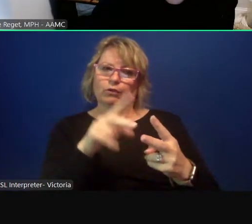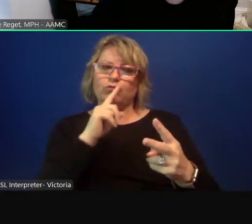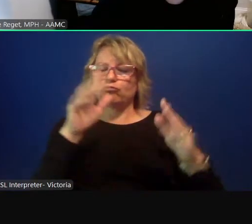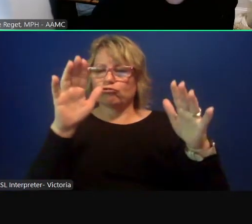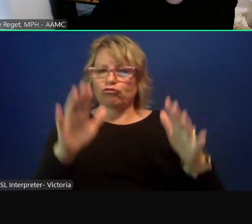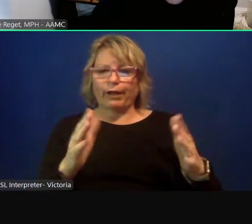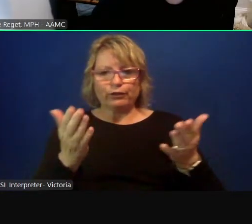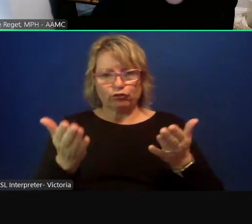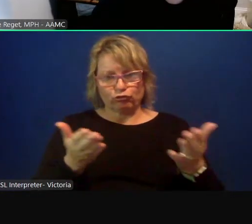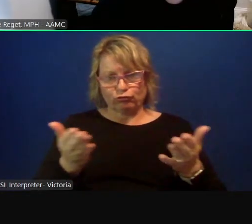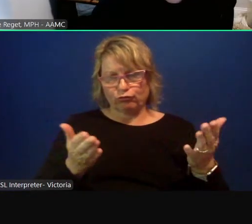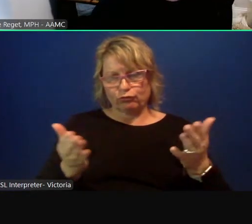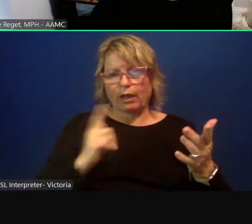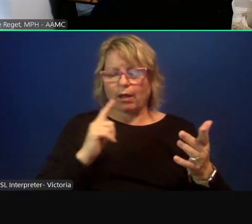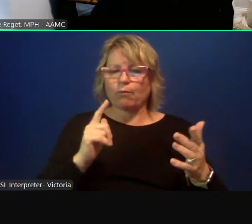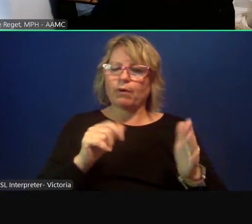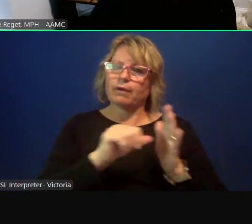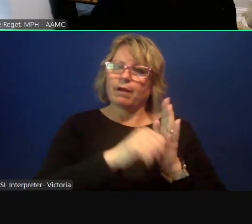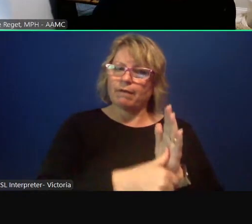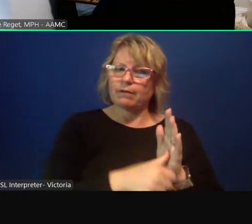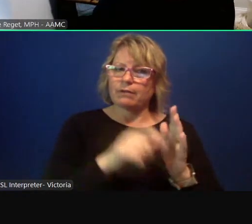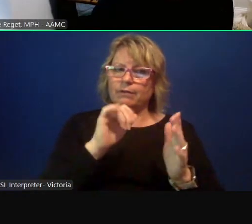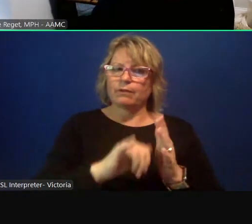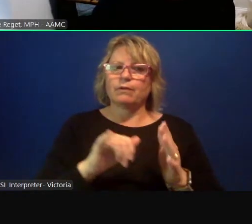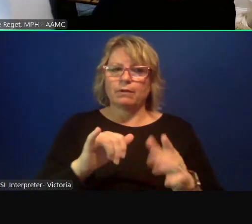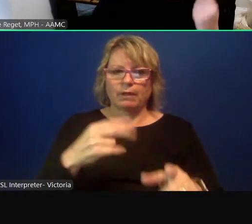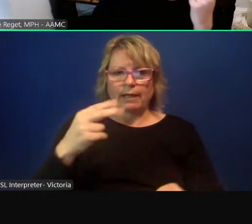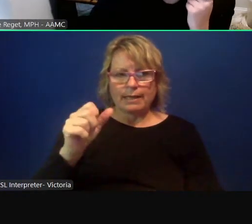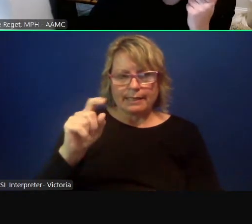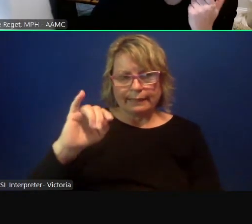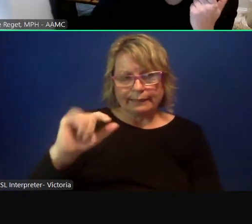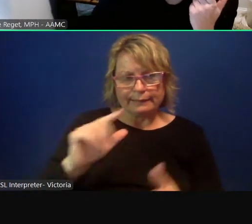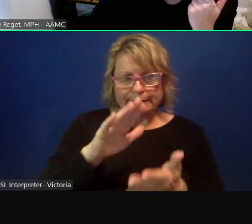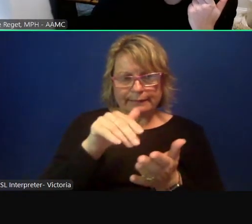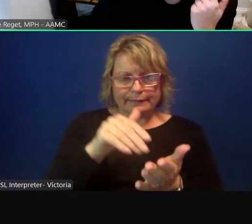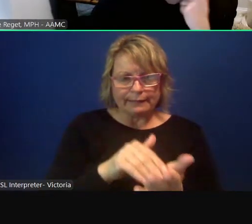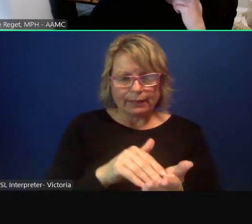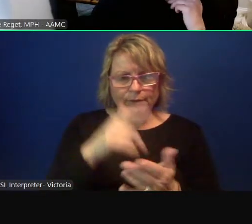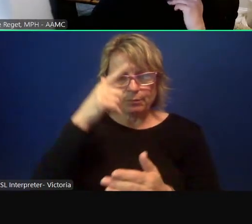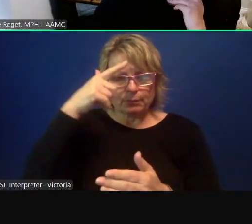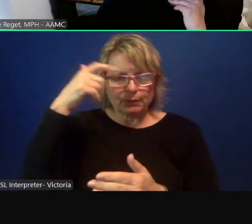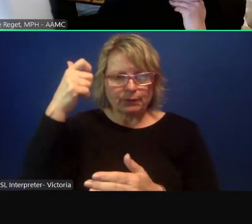but I wanna highlight the one from the Hastings Center specifically. Actually the title of this